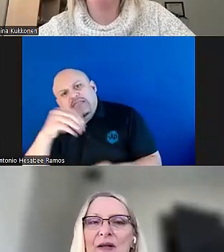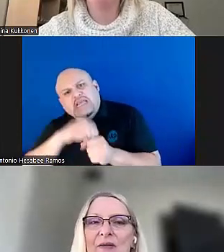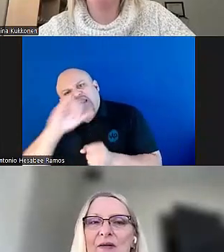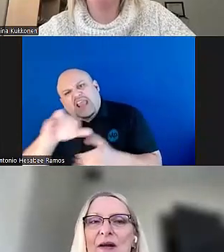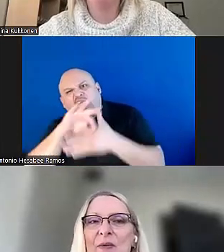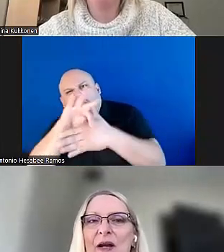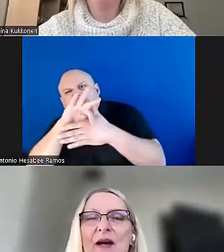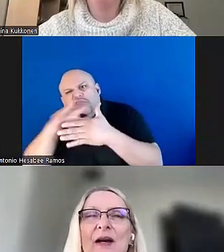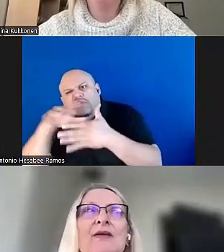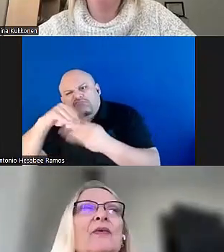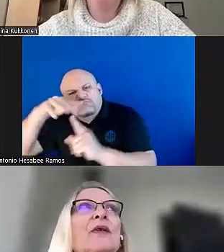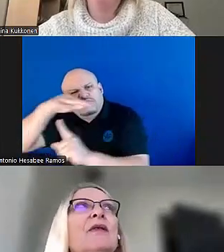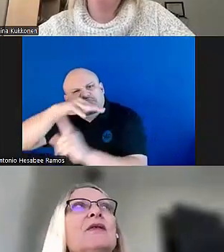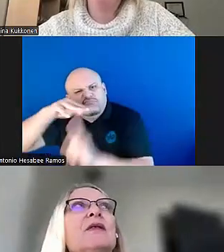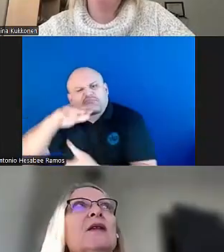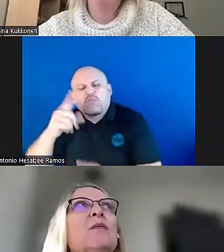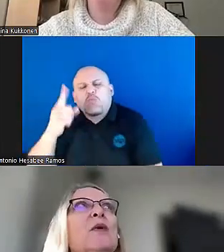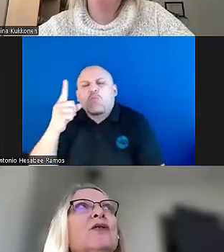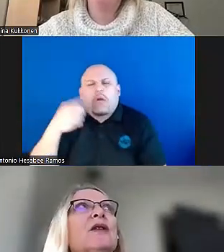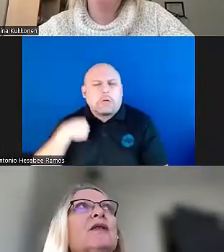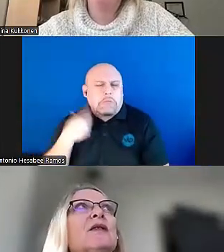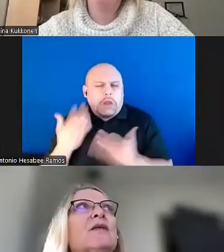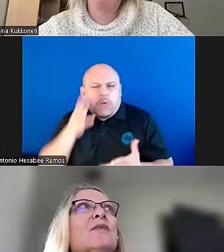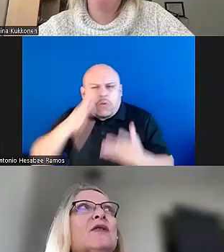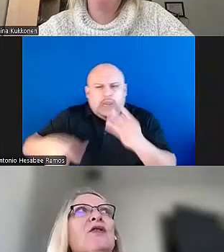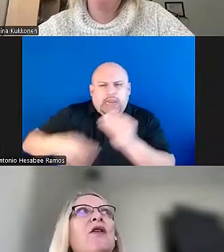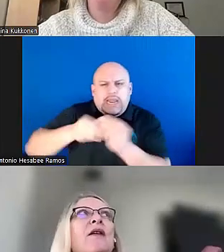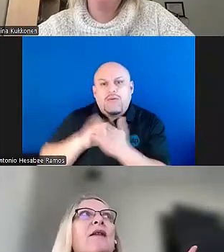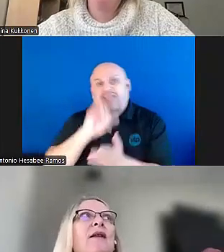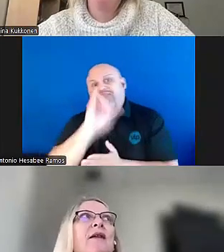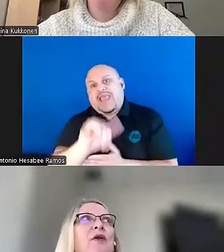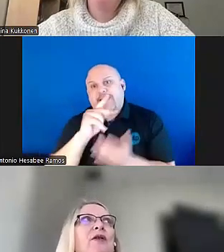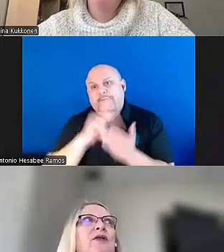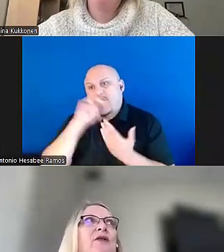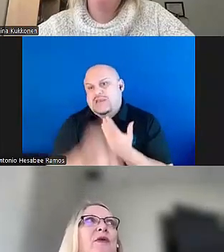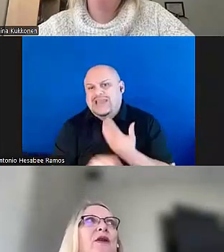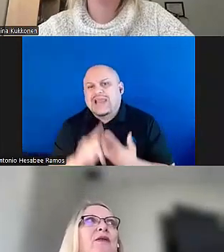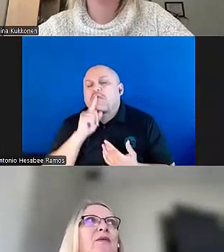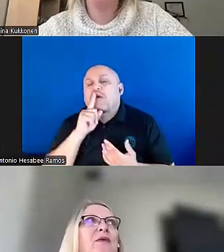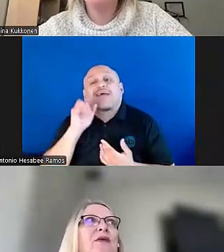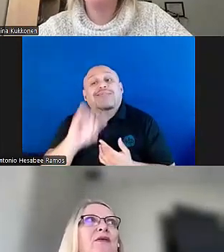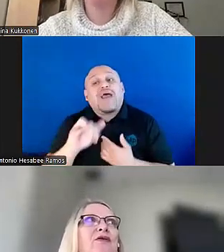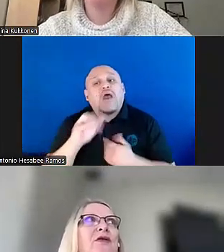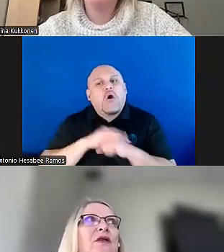only other thing I would add with the zine project is it was an online project because it was during